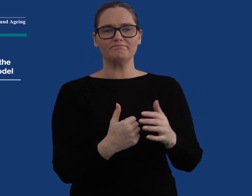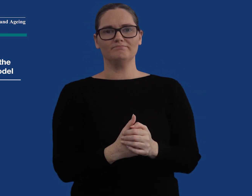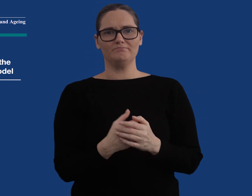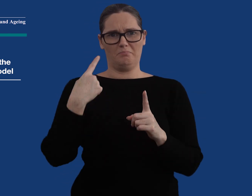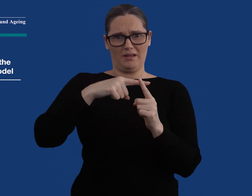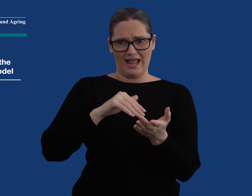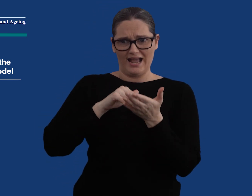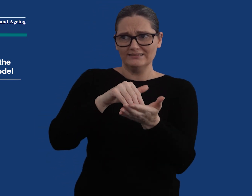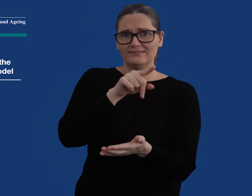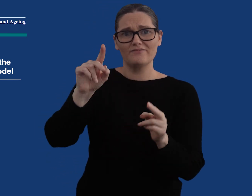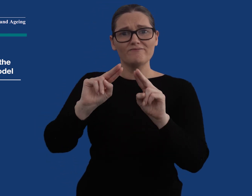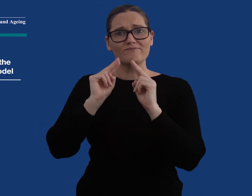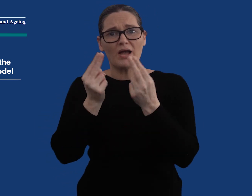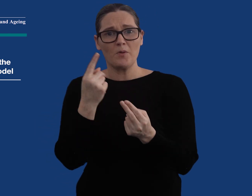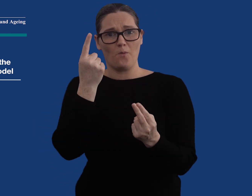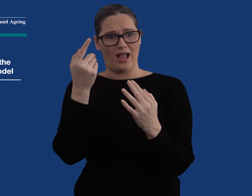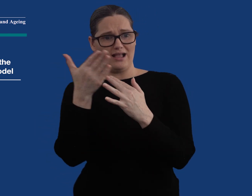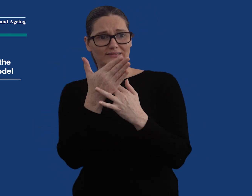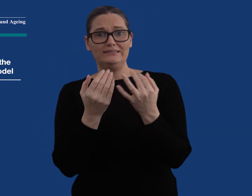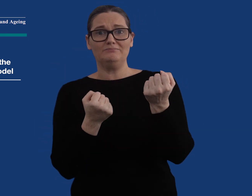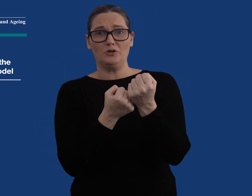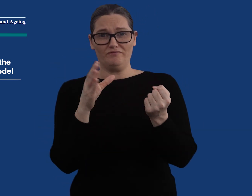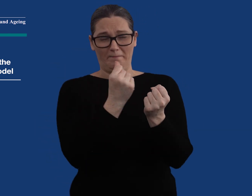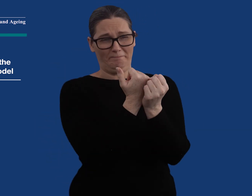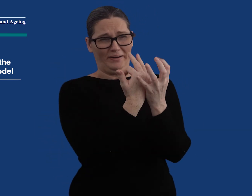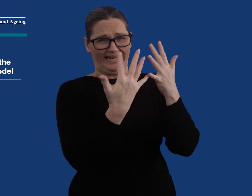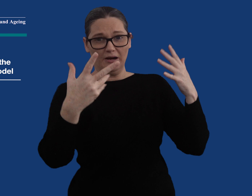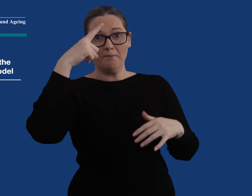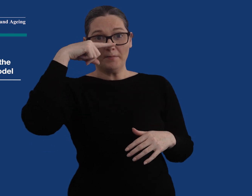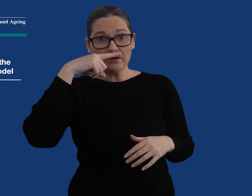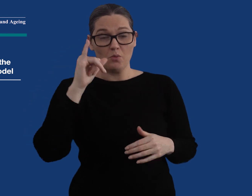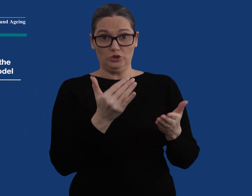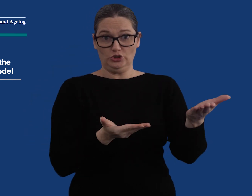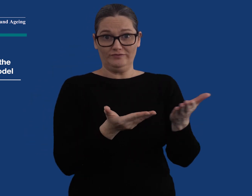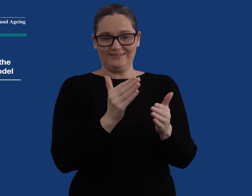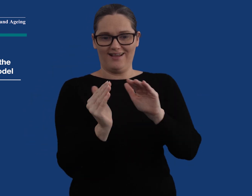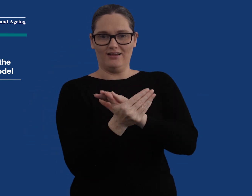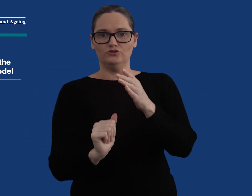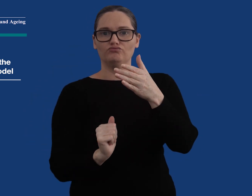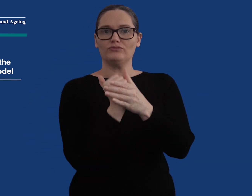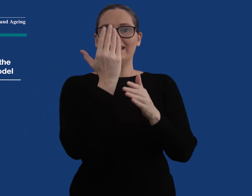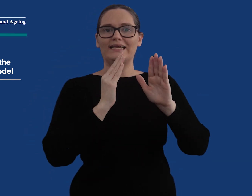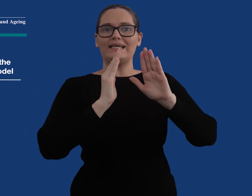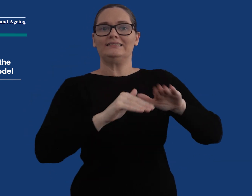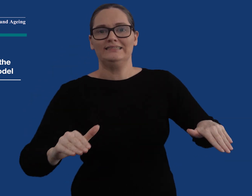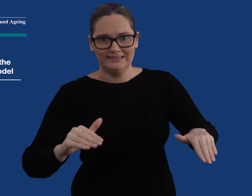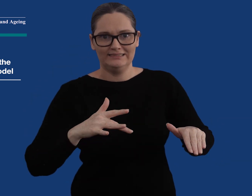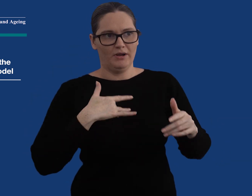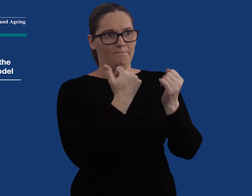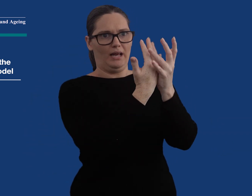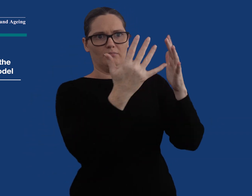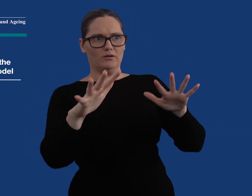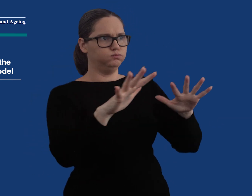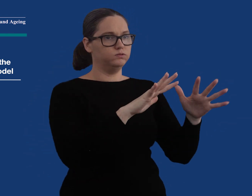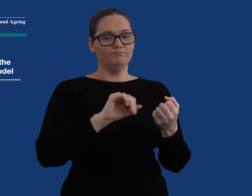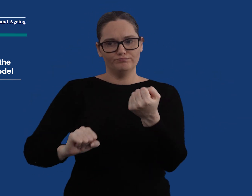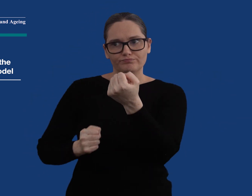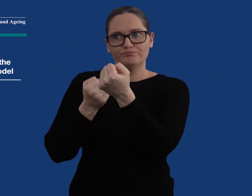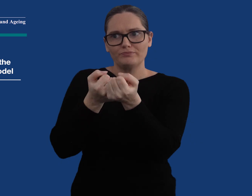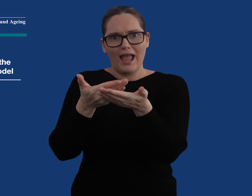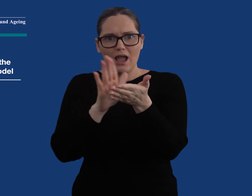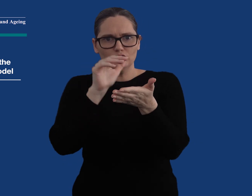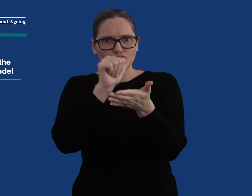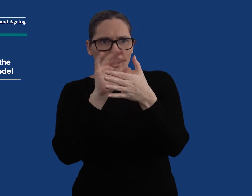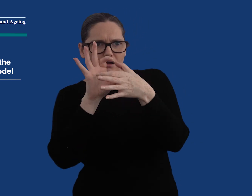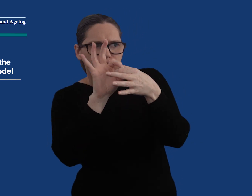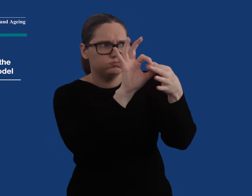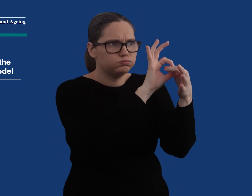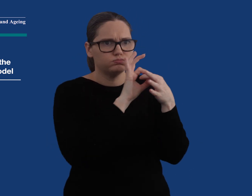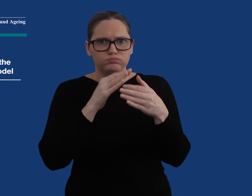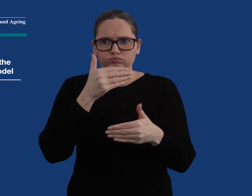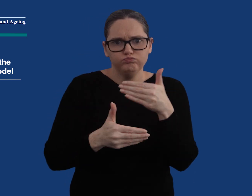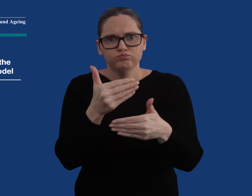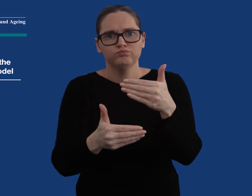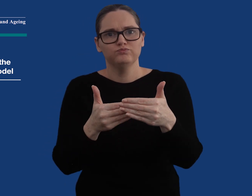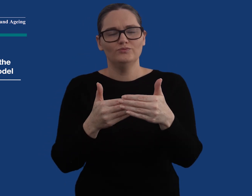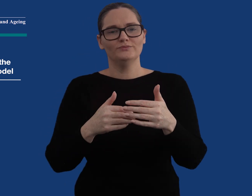and assist if the family is accessing supports from a range of different people under Thriving Kids.